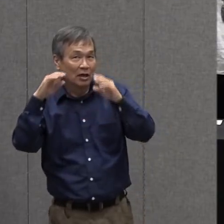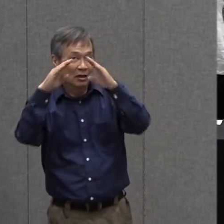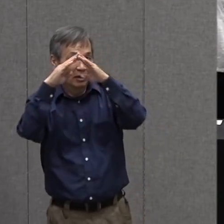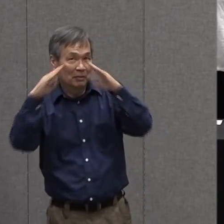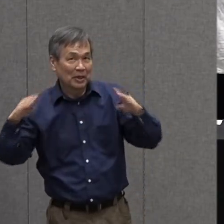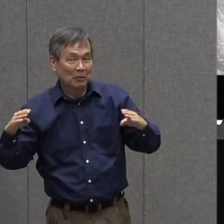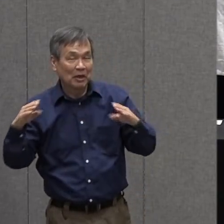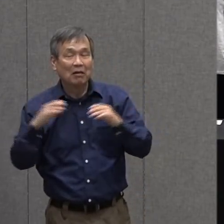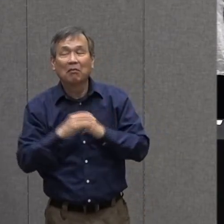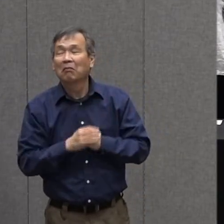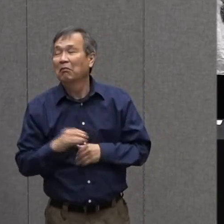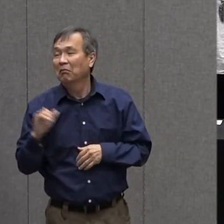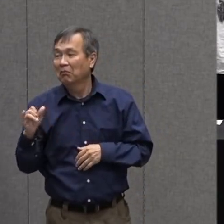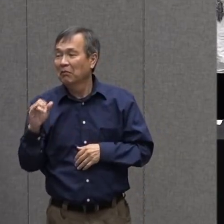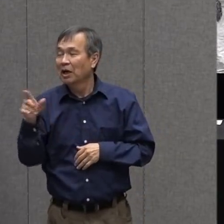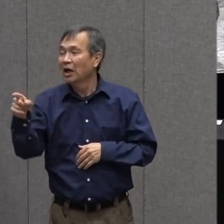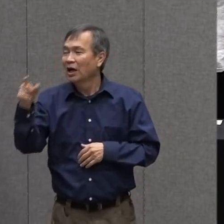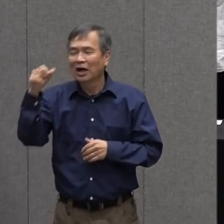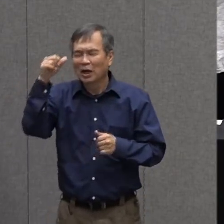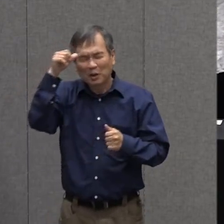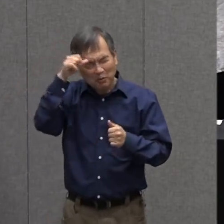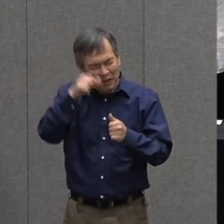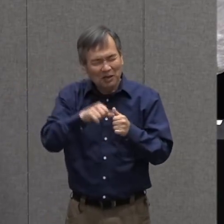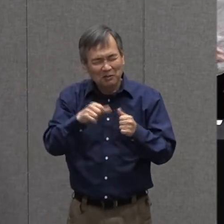I don't know, I remember headbands, I do it with Disney movies.